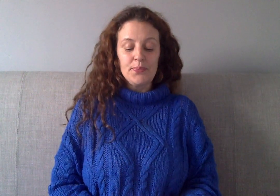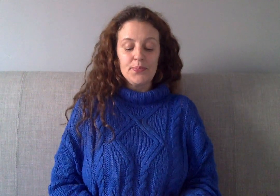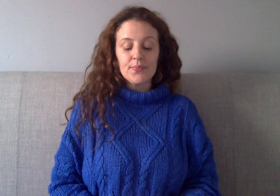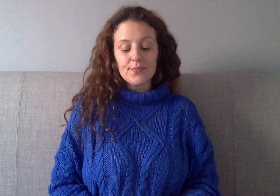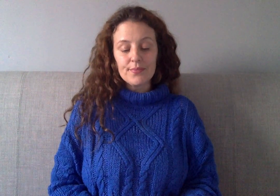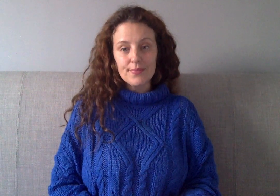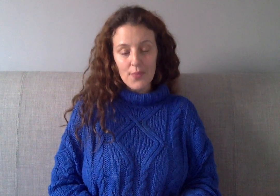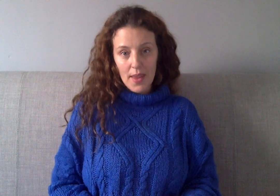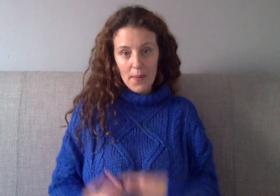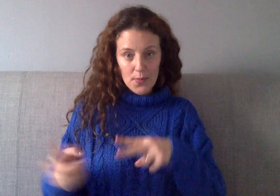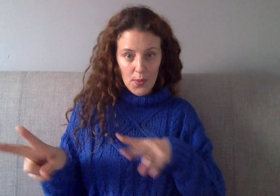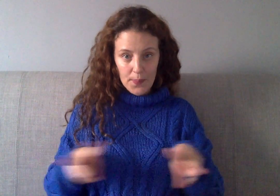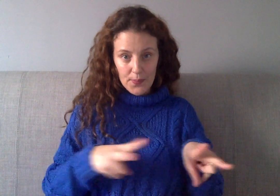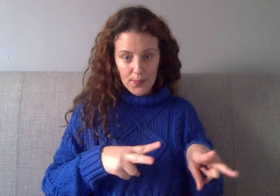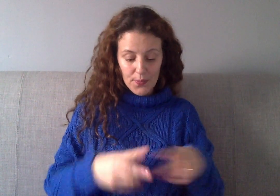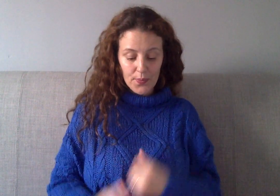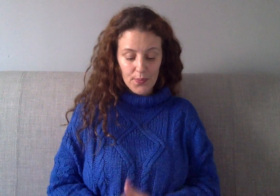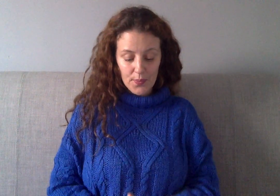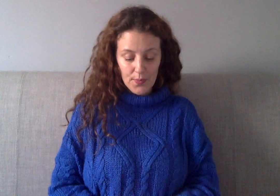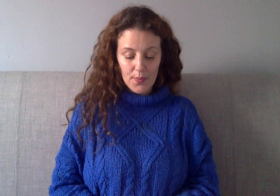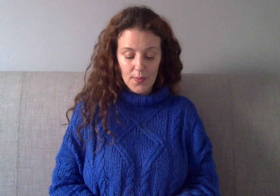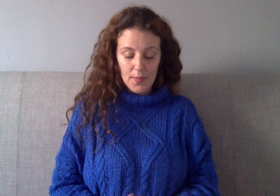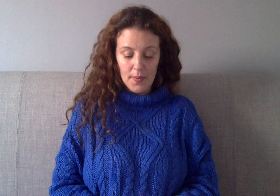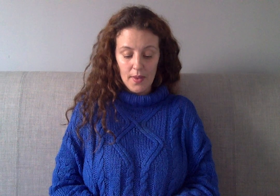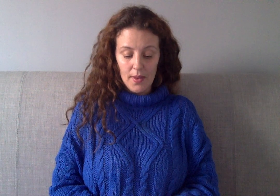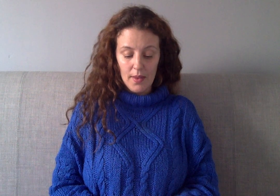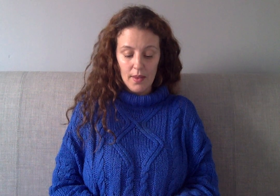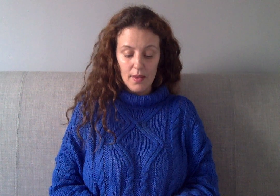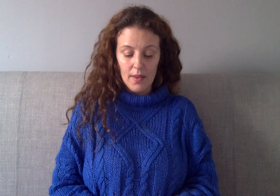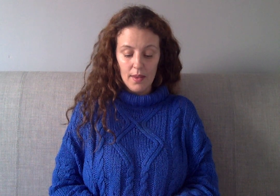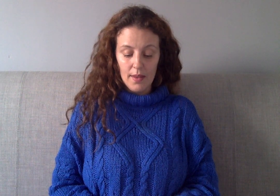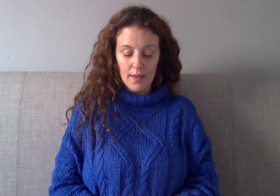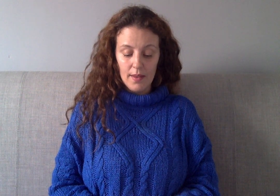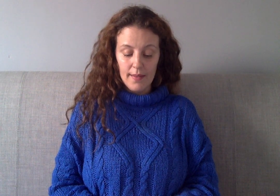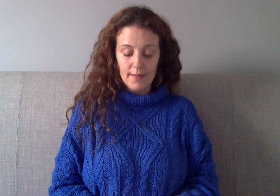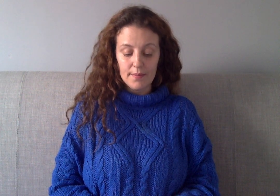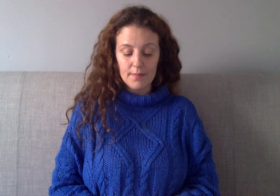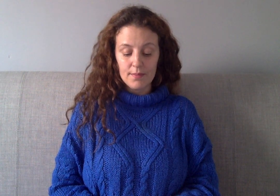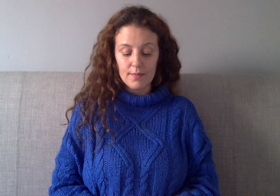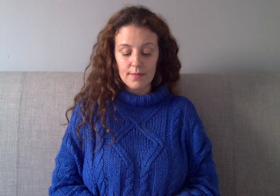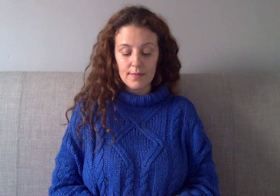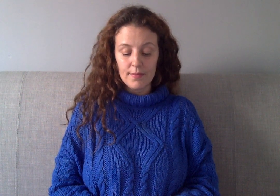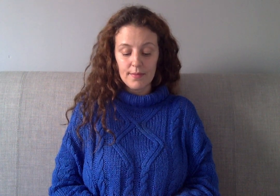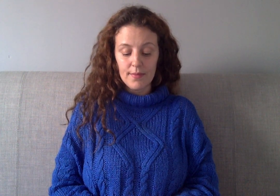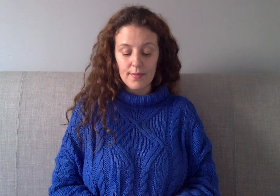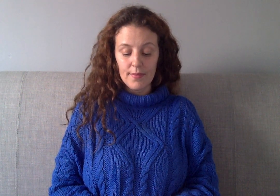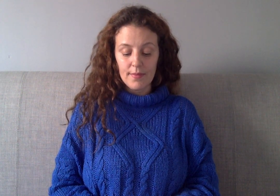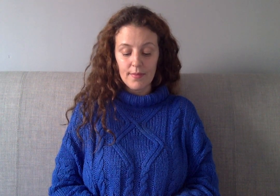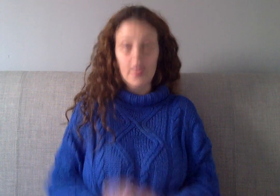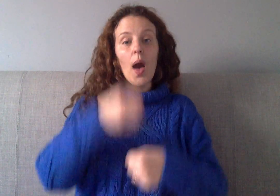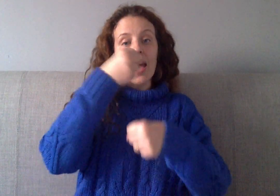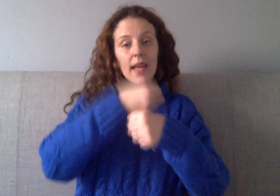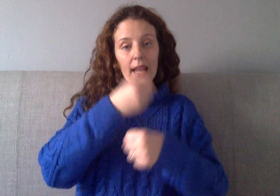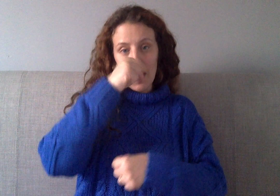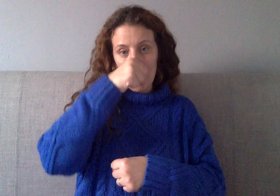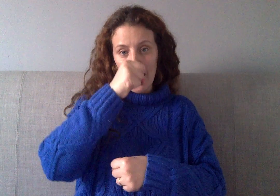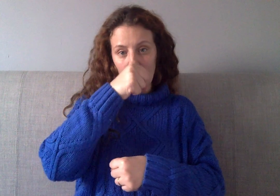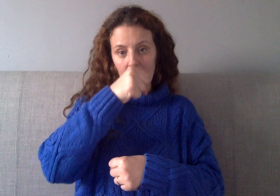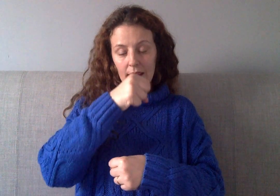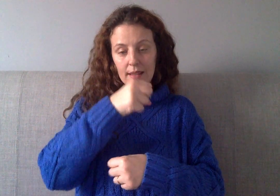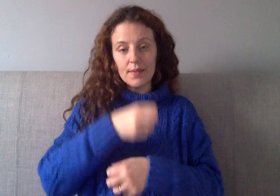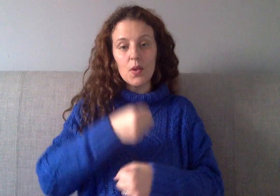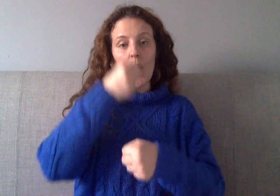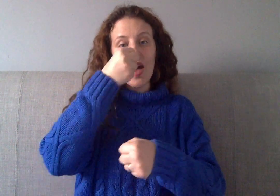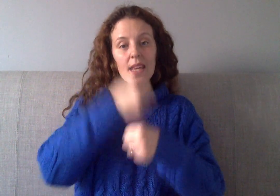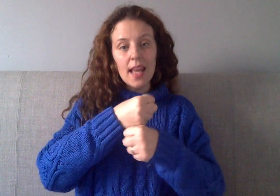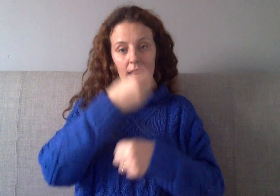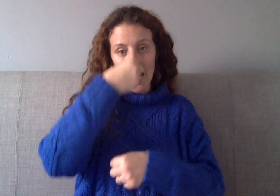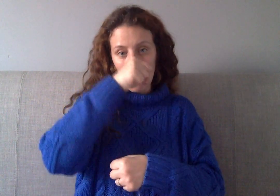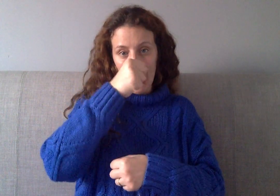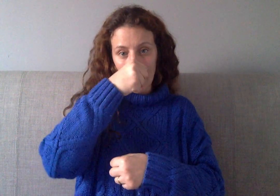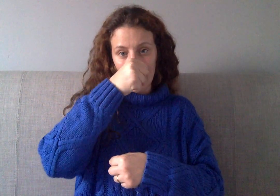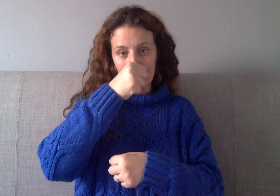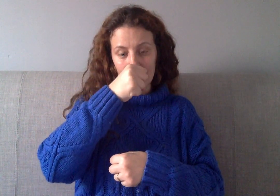GUINEA PIG